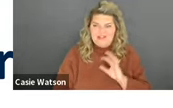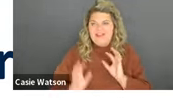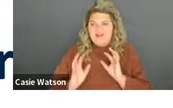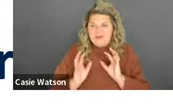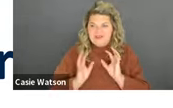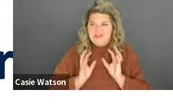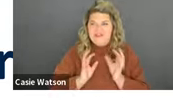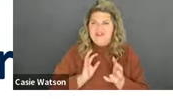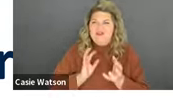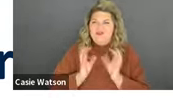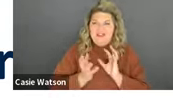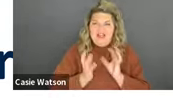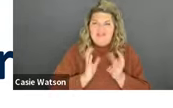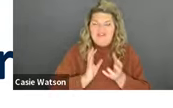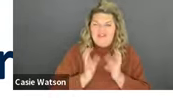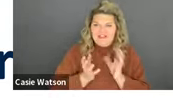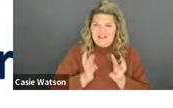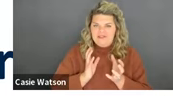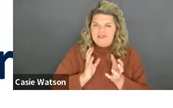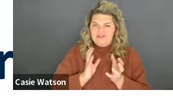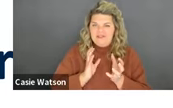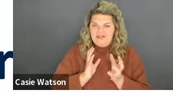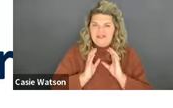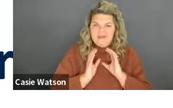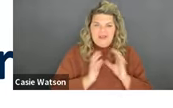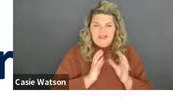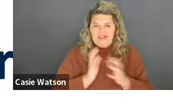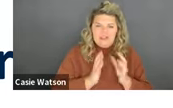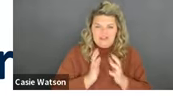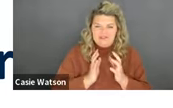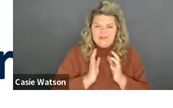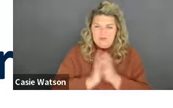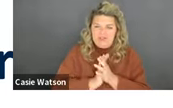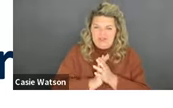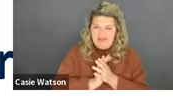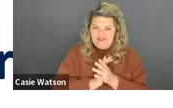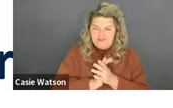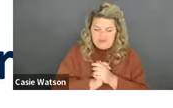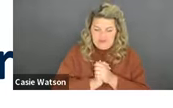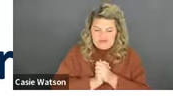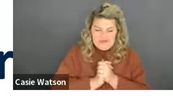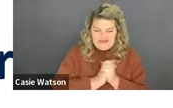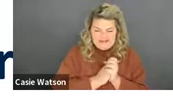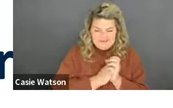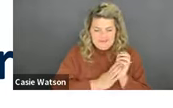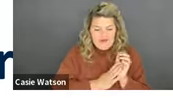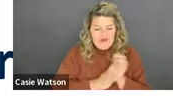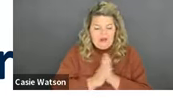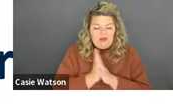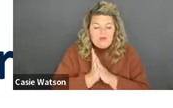in order to really have effective communication within the virtual space.